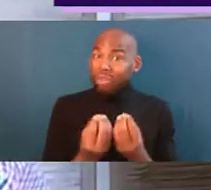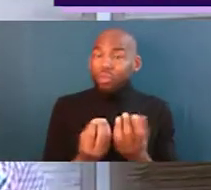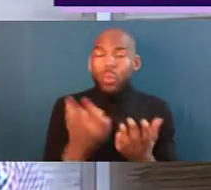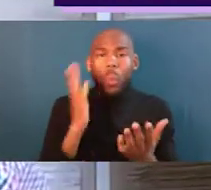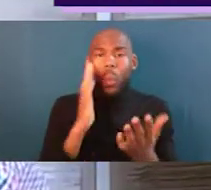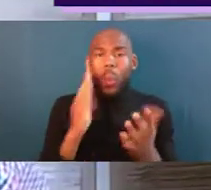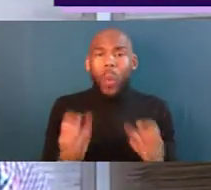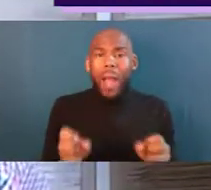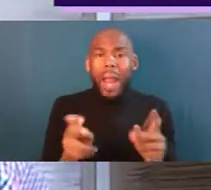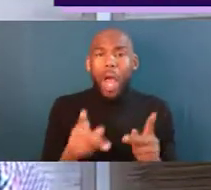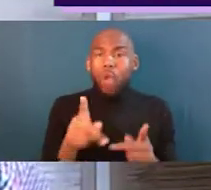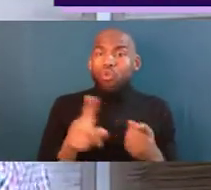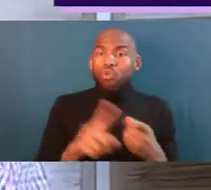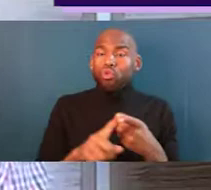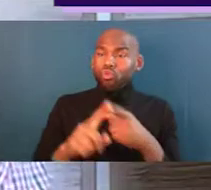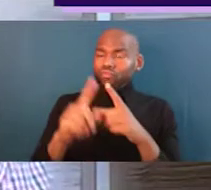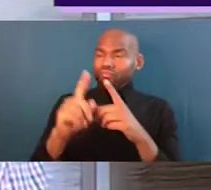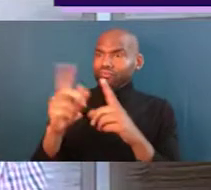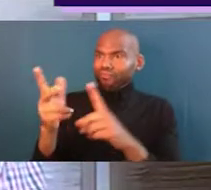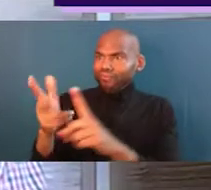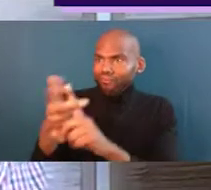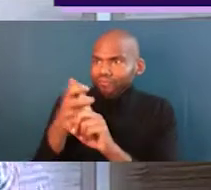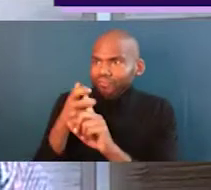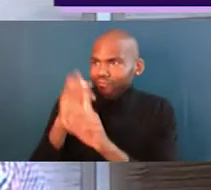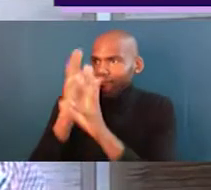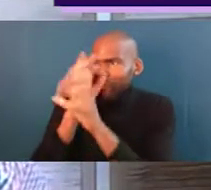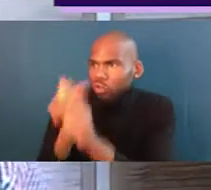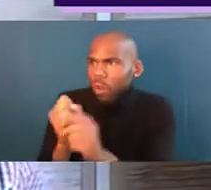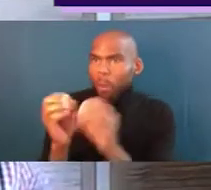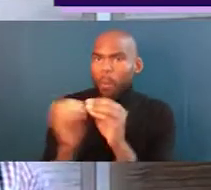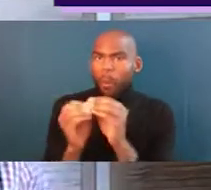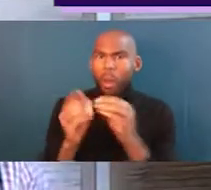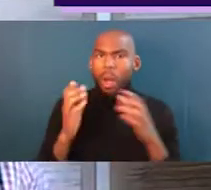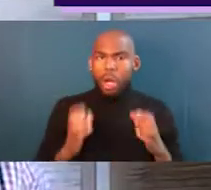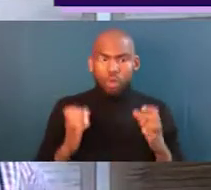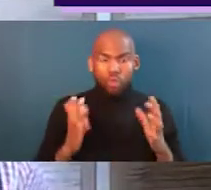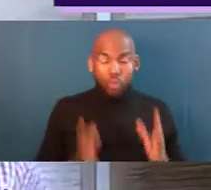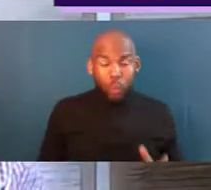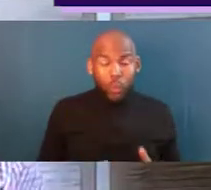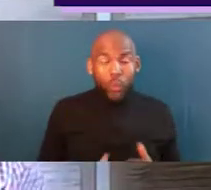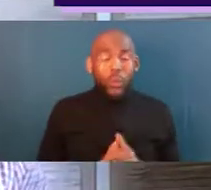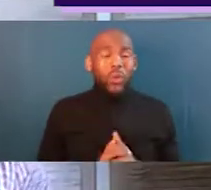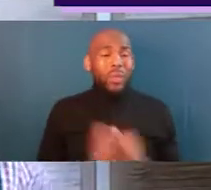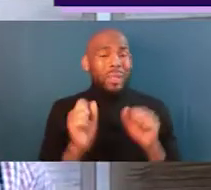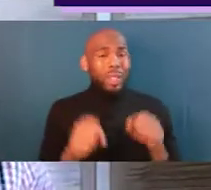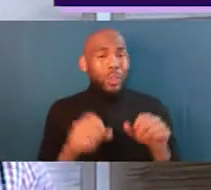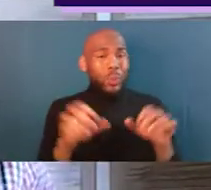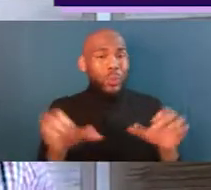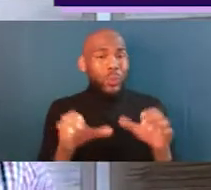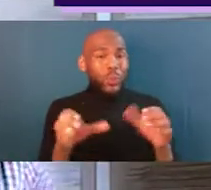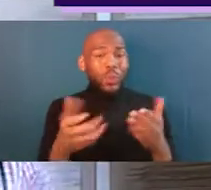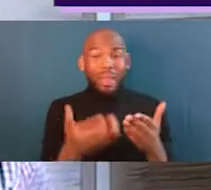going to enable you to attract more customers, they're going to enable you to do the things